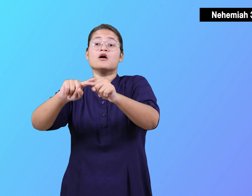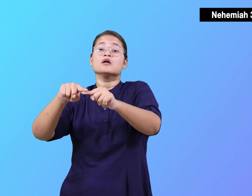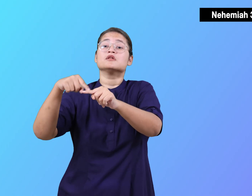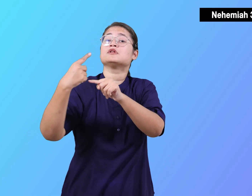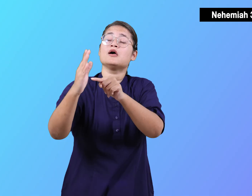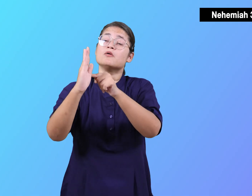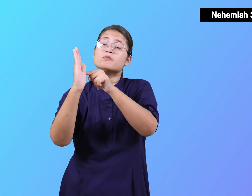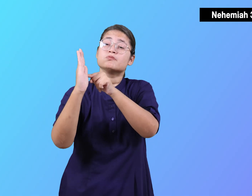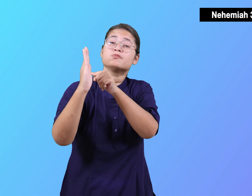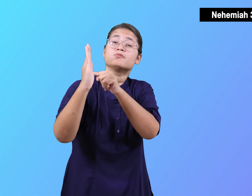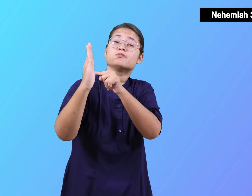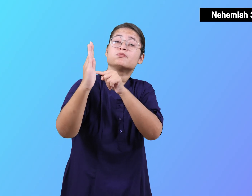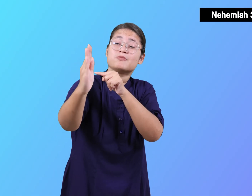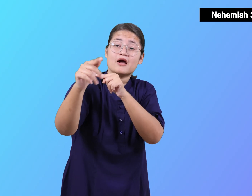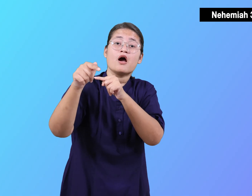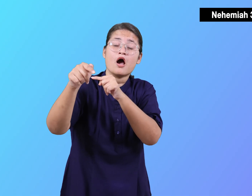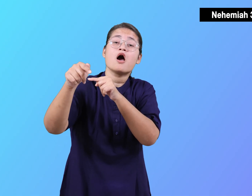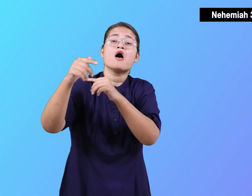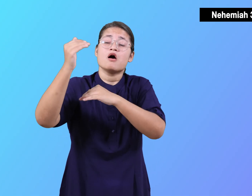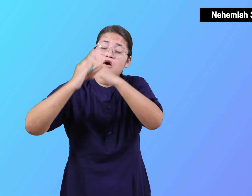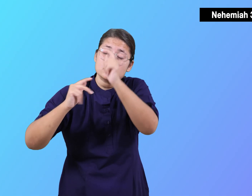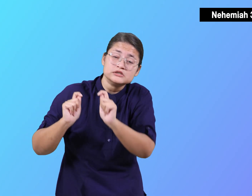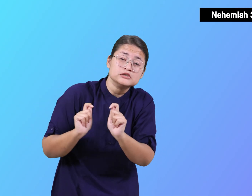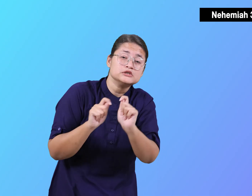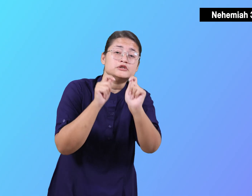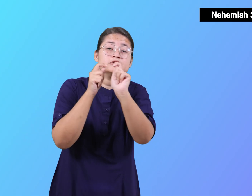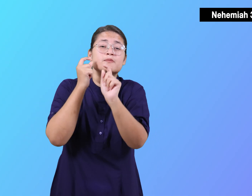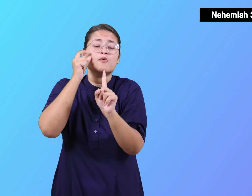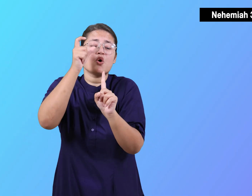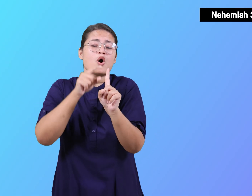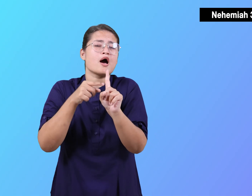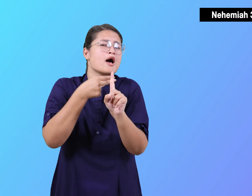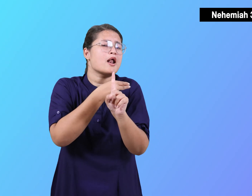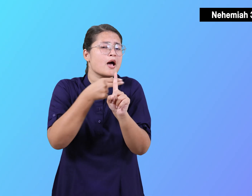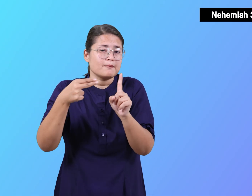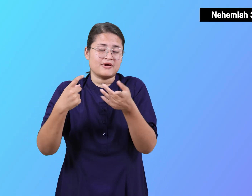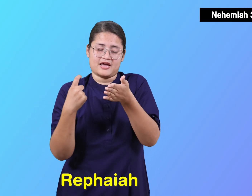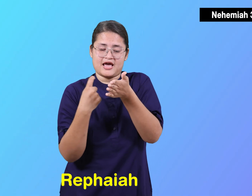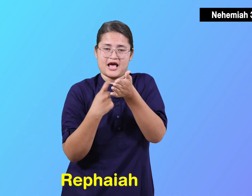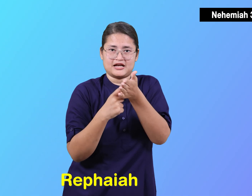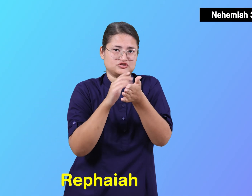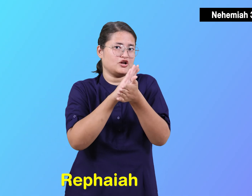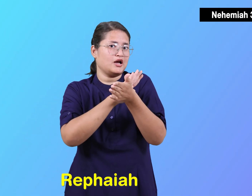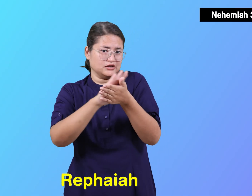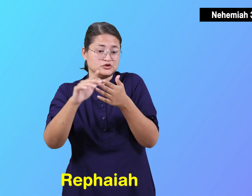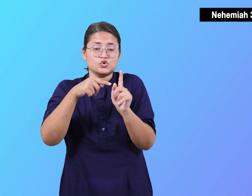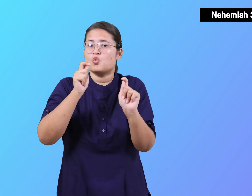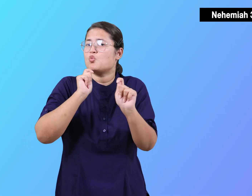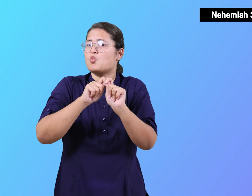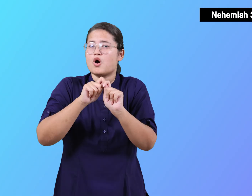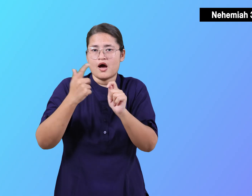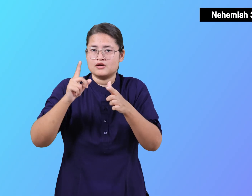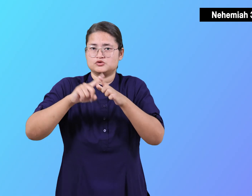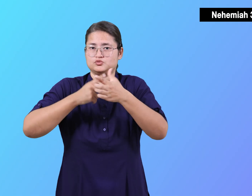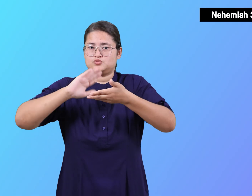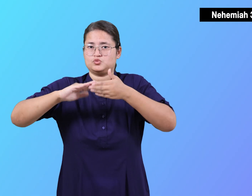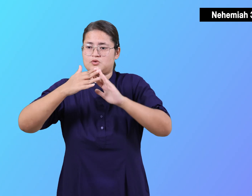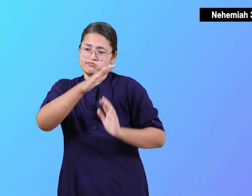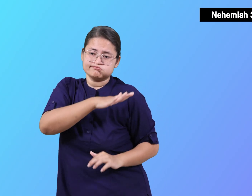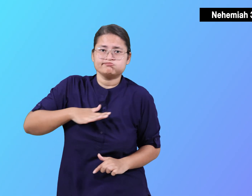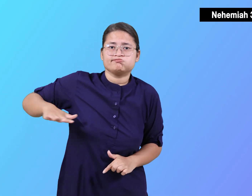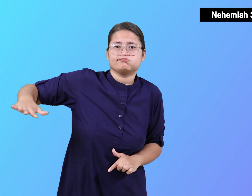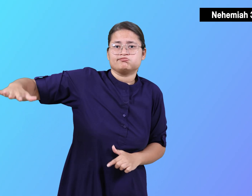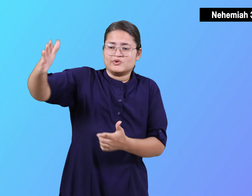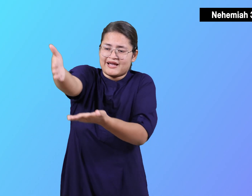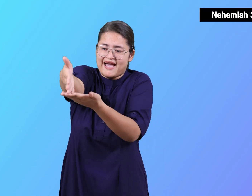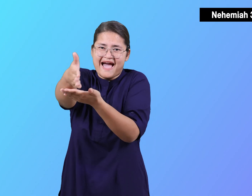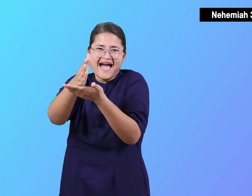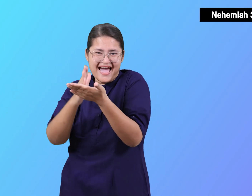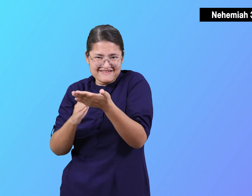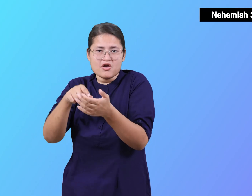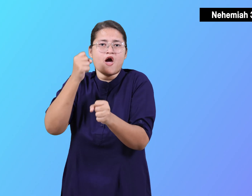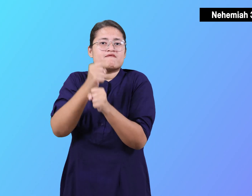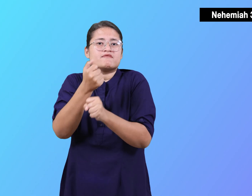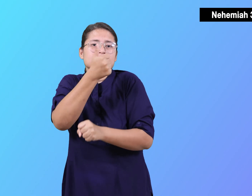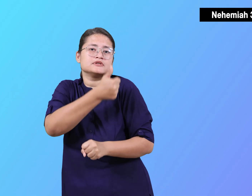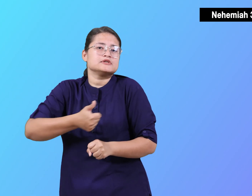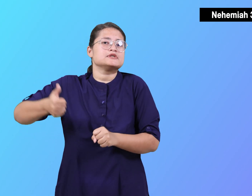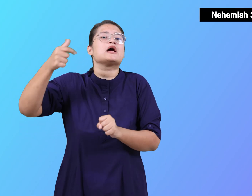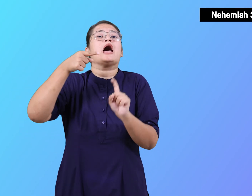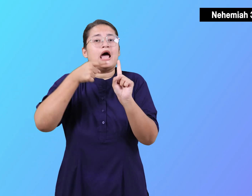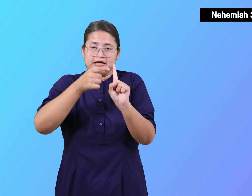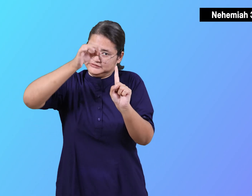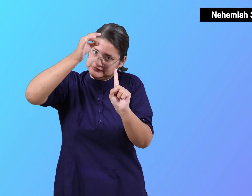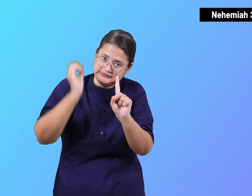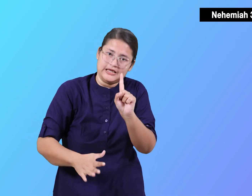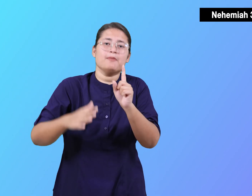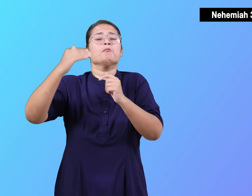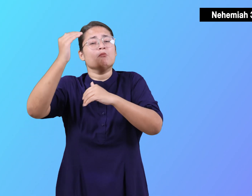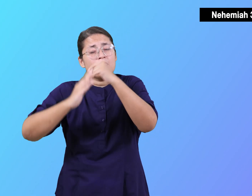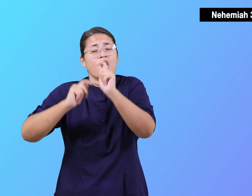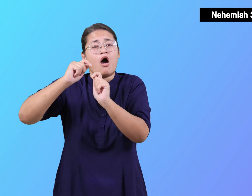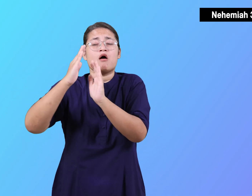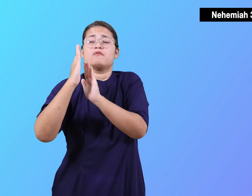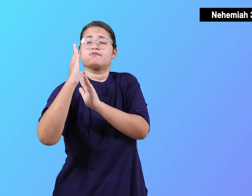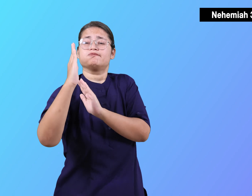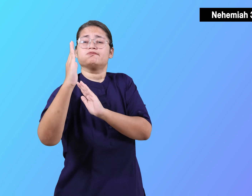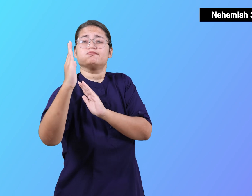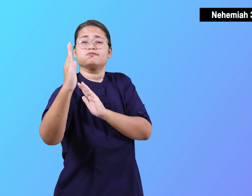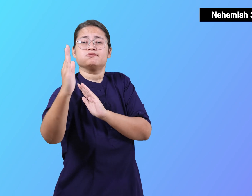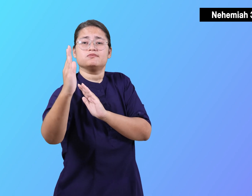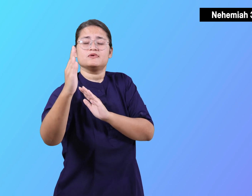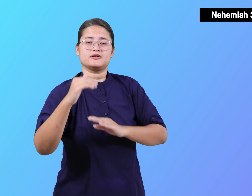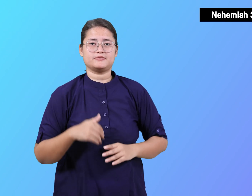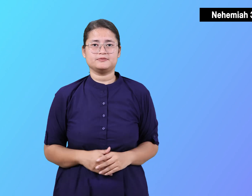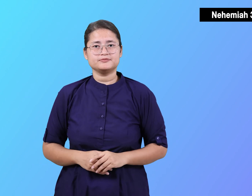Rephaiah son of Hur repaired the next section of the wall. Rephaiah was the governor of half of Jerusalem.